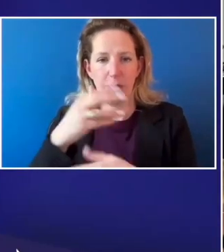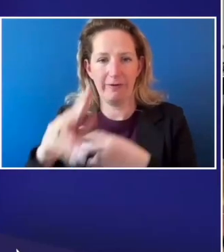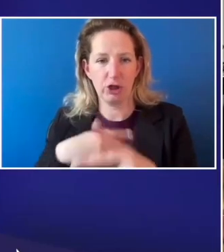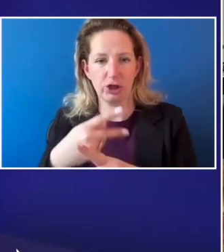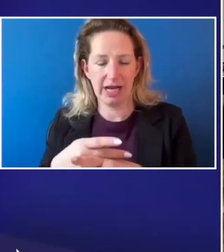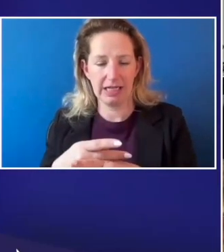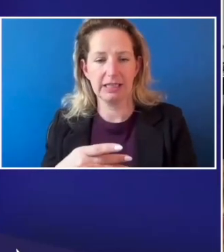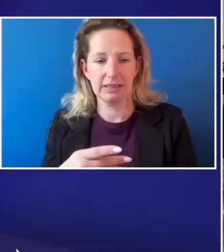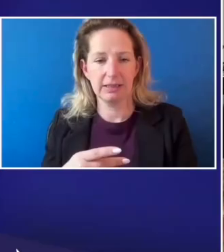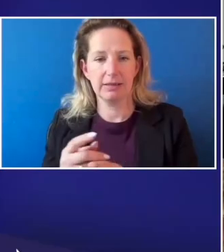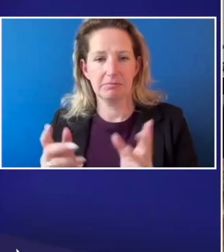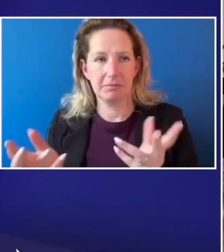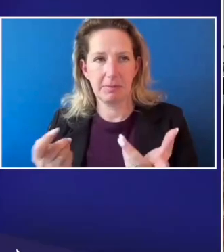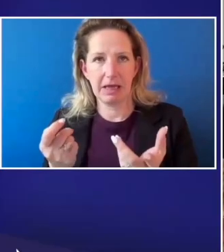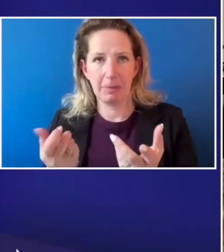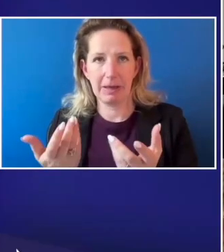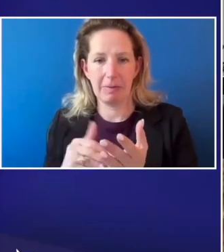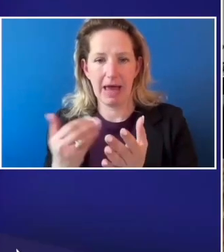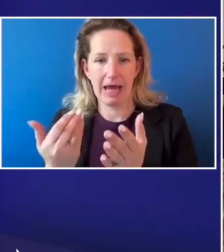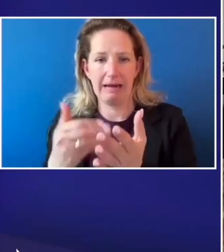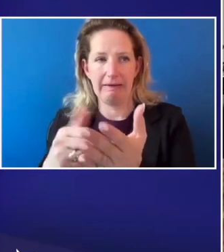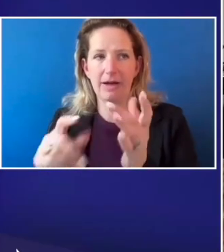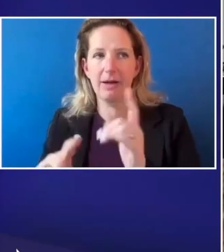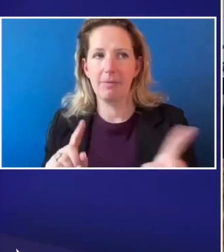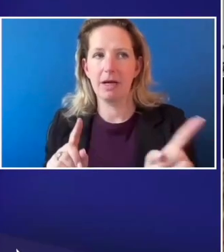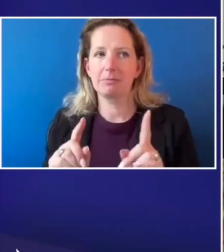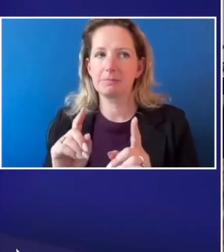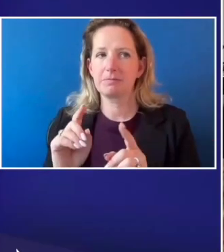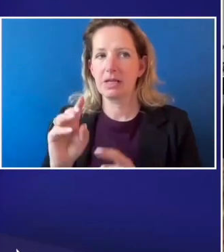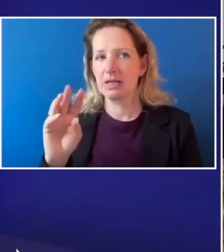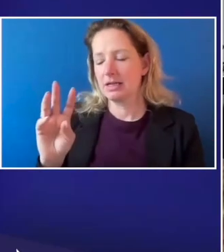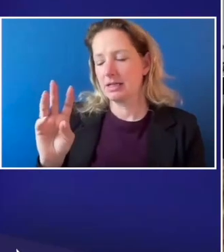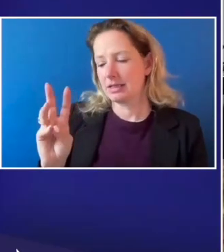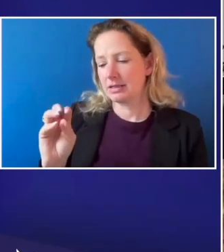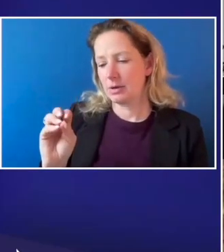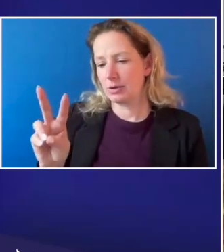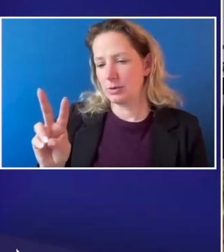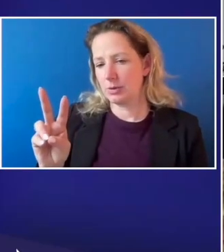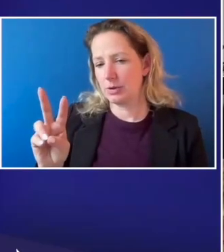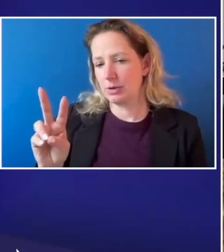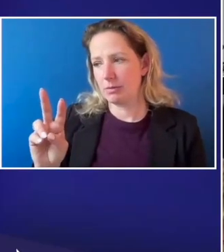But anyway, on the 6023 language you took, which I appreciate, the is organized